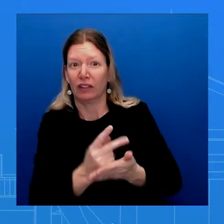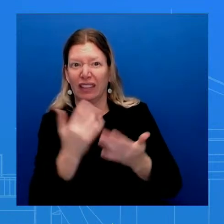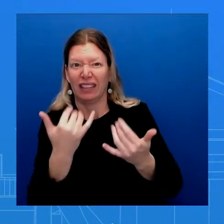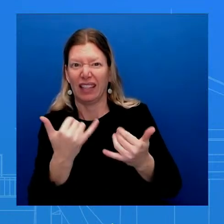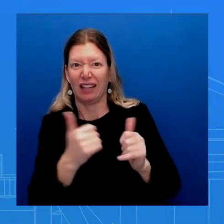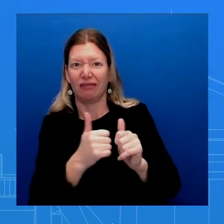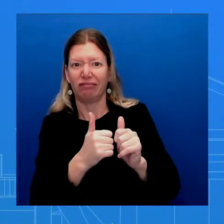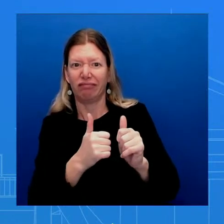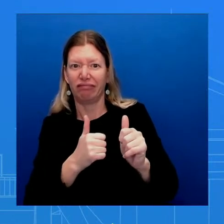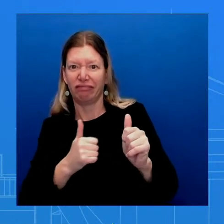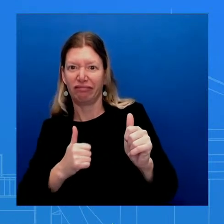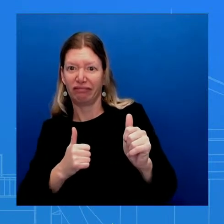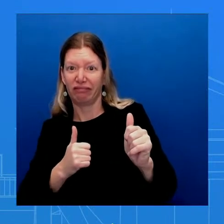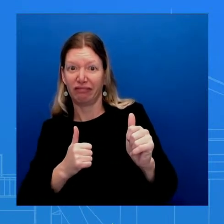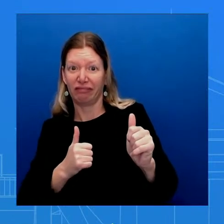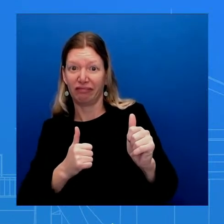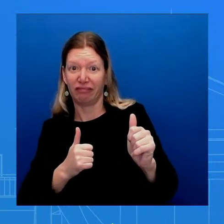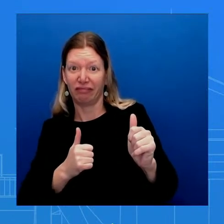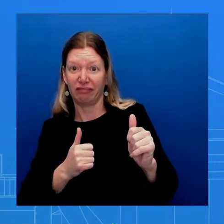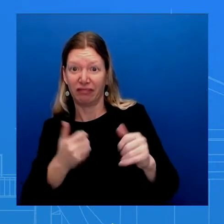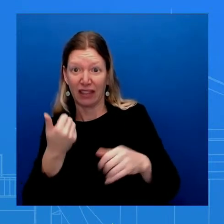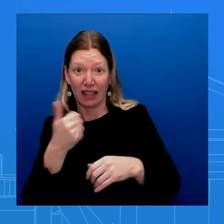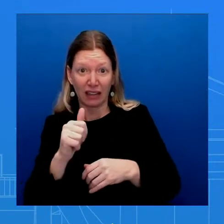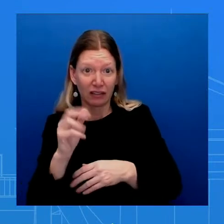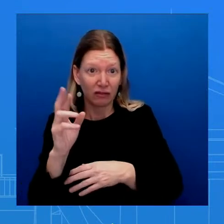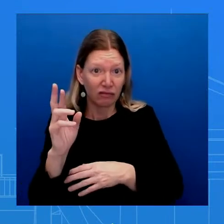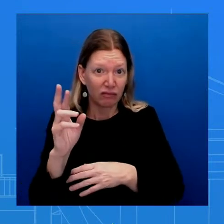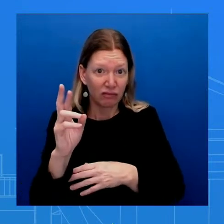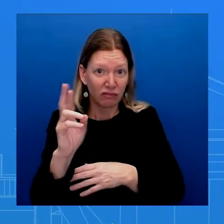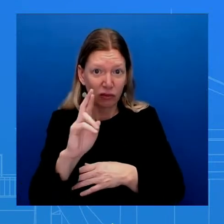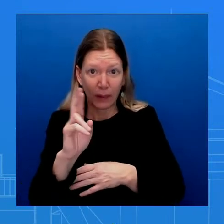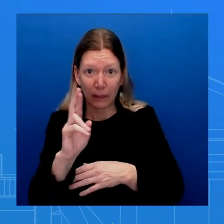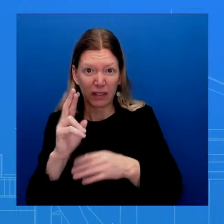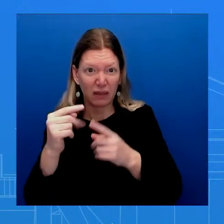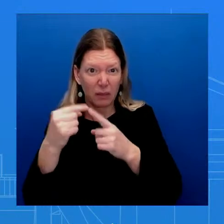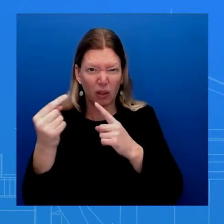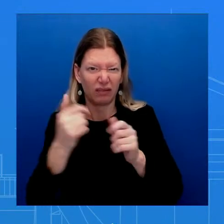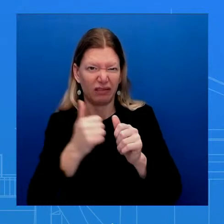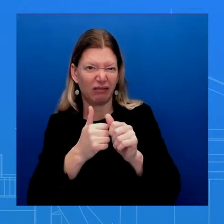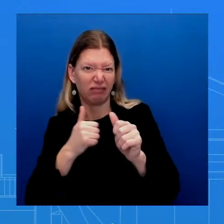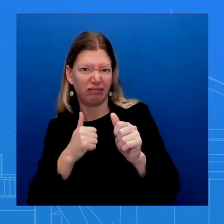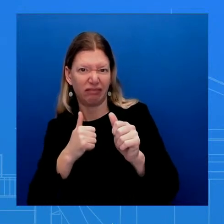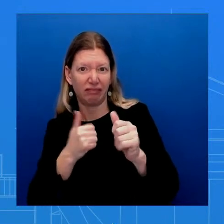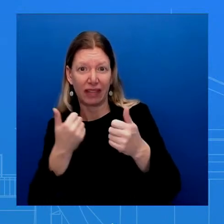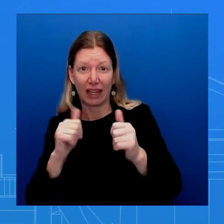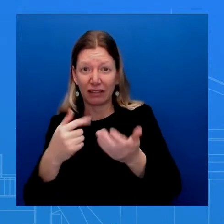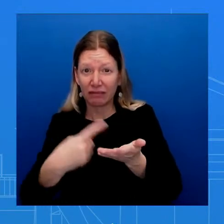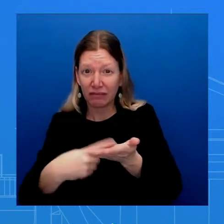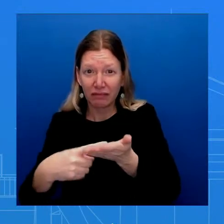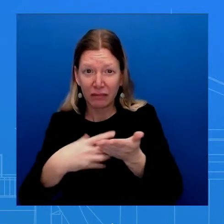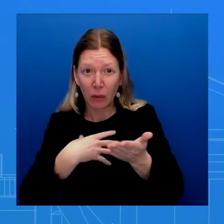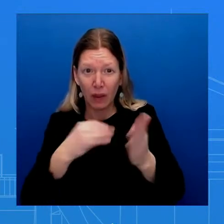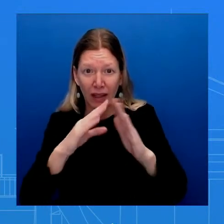has there been any talk in this White House about a change in strategy or staffing going forward in reflection of those numbers